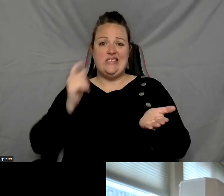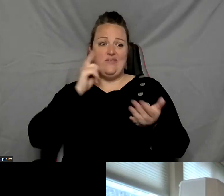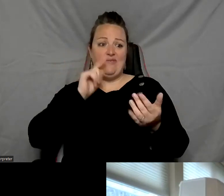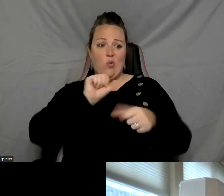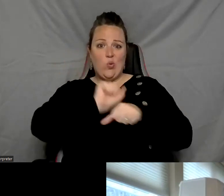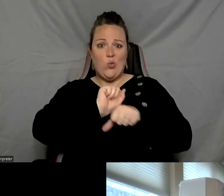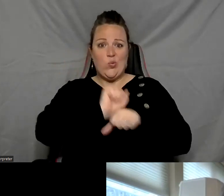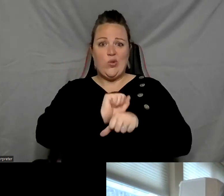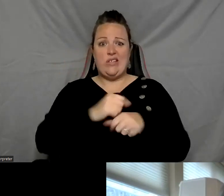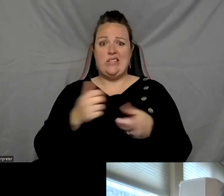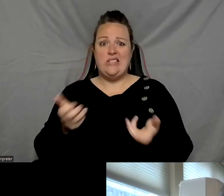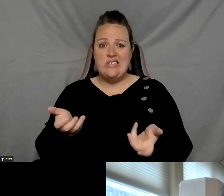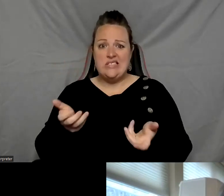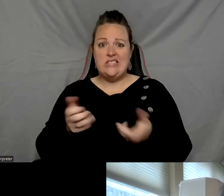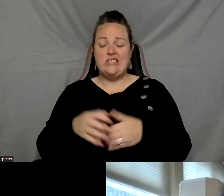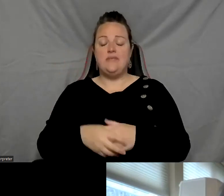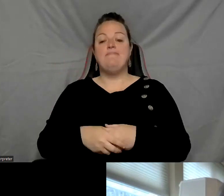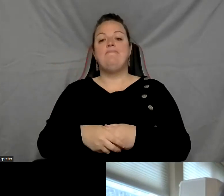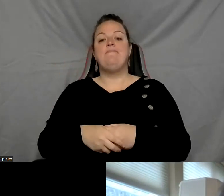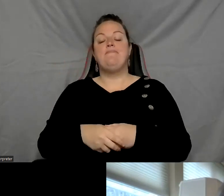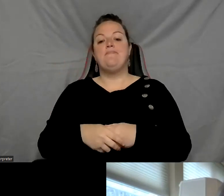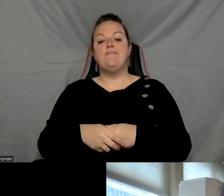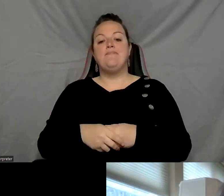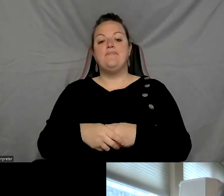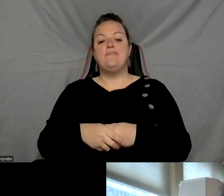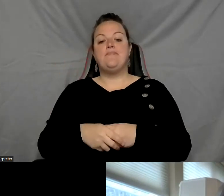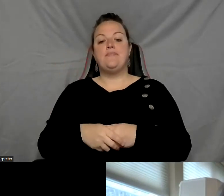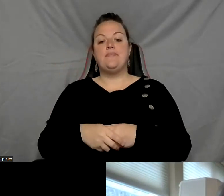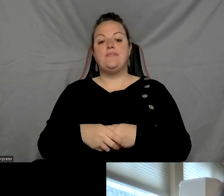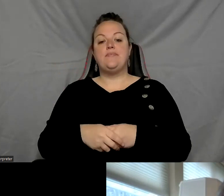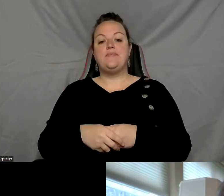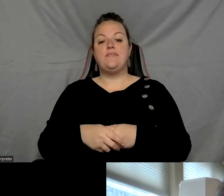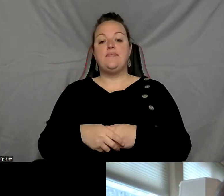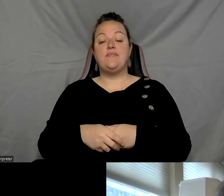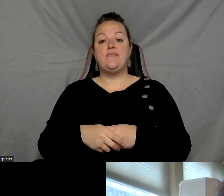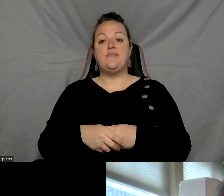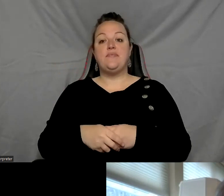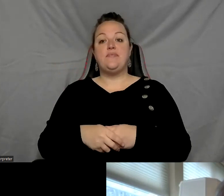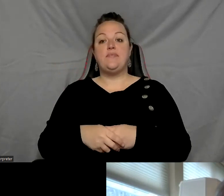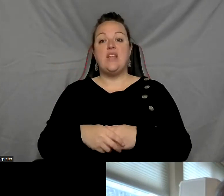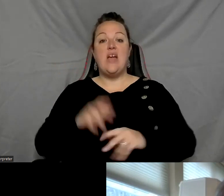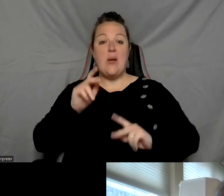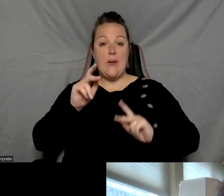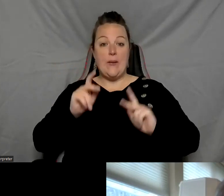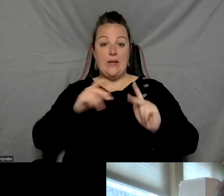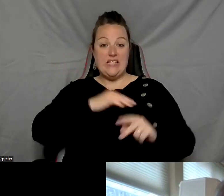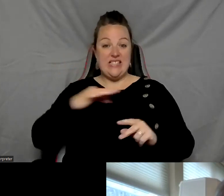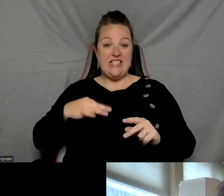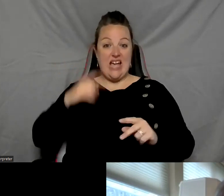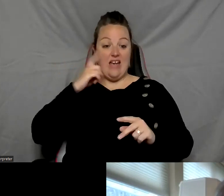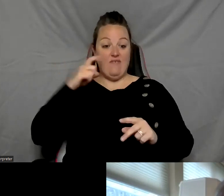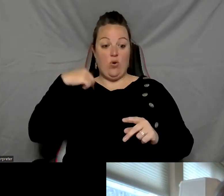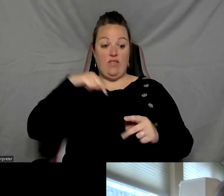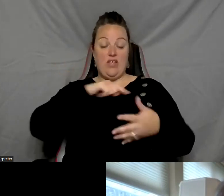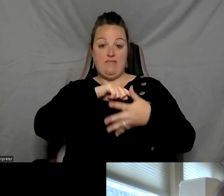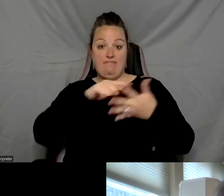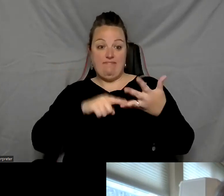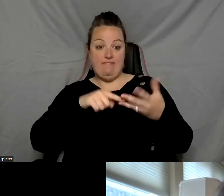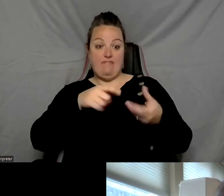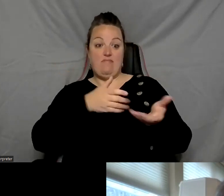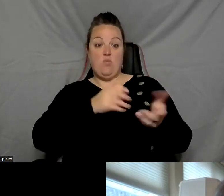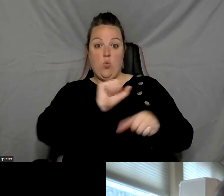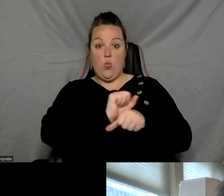By having a lack of people not working in these services because the strain on us people